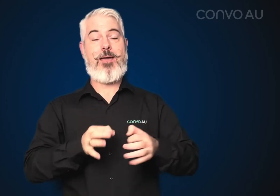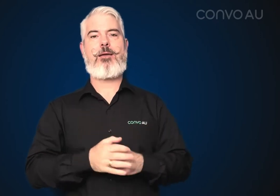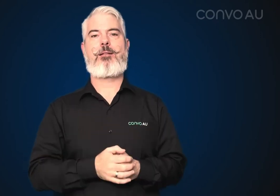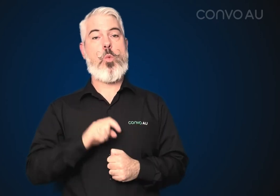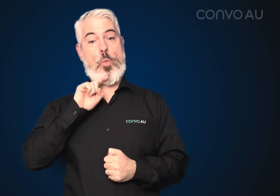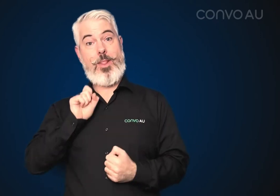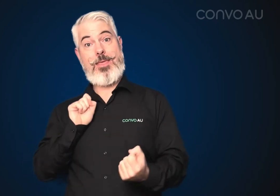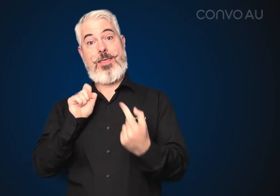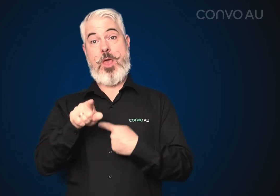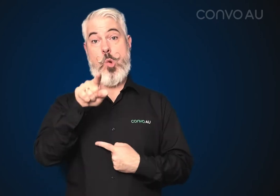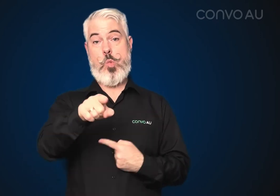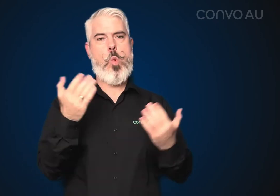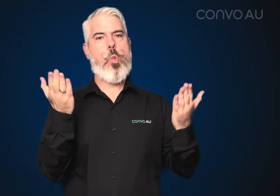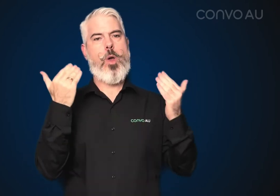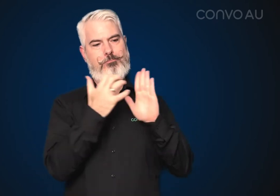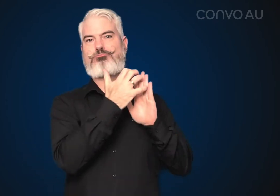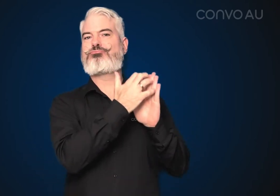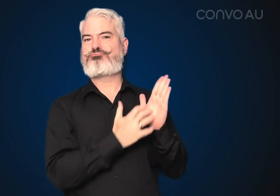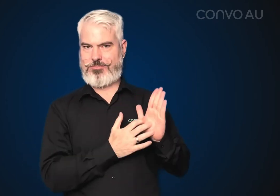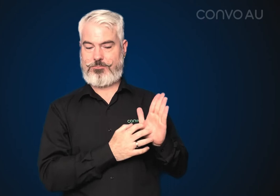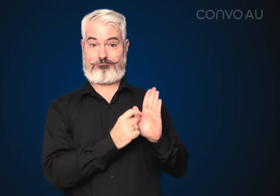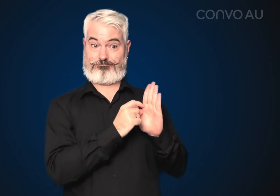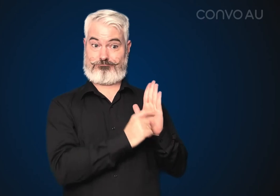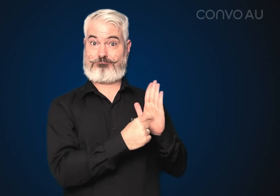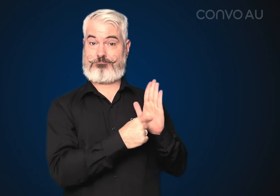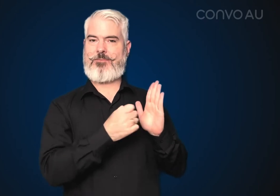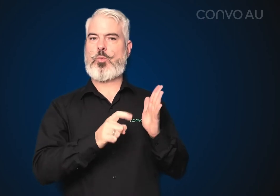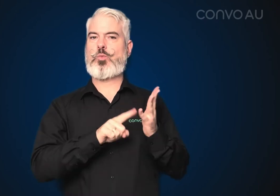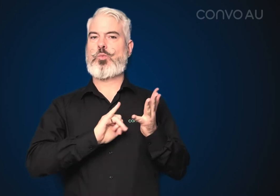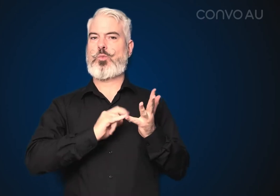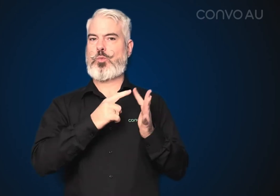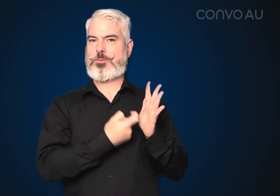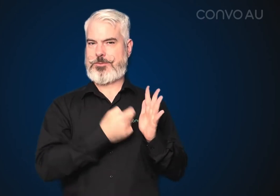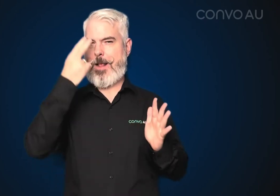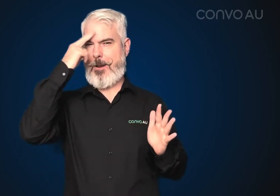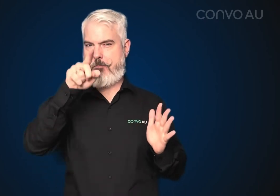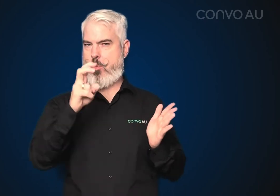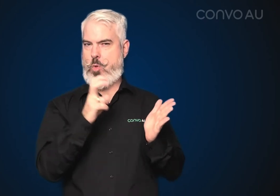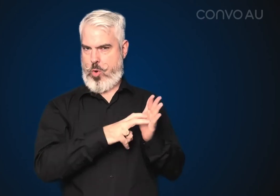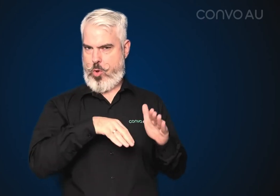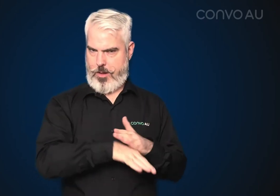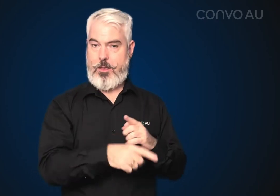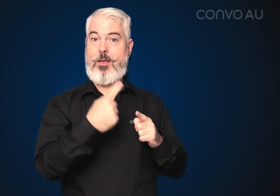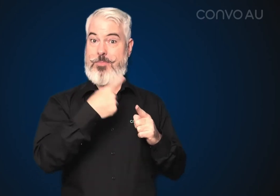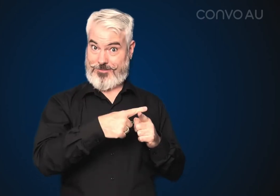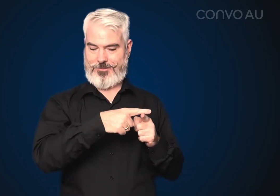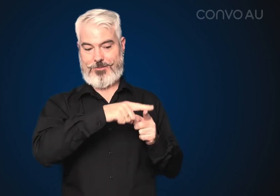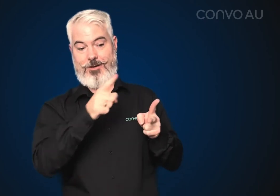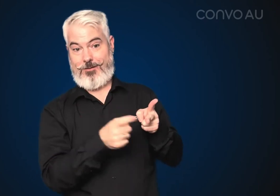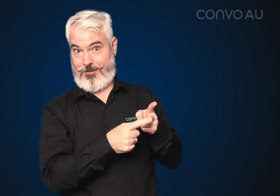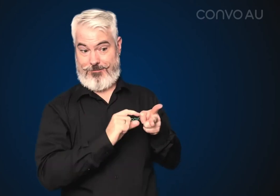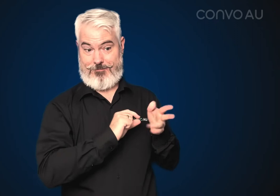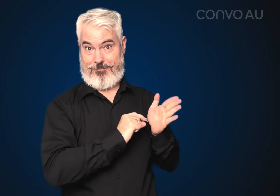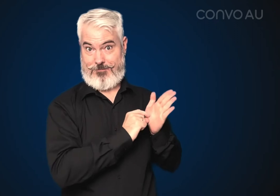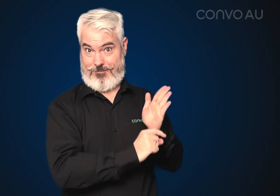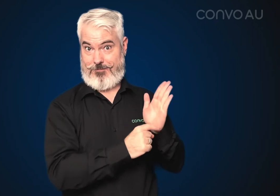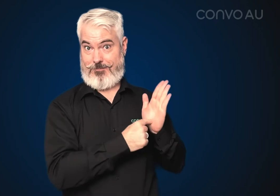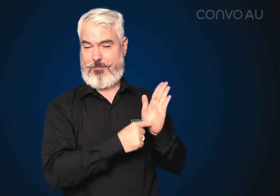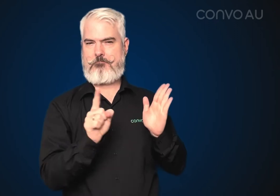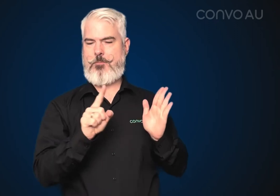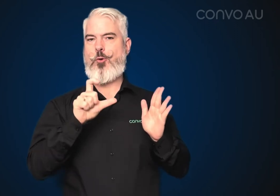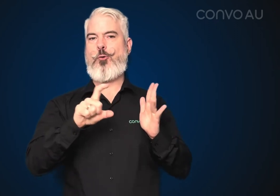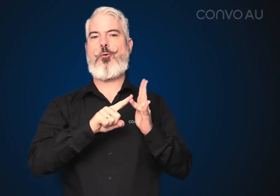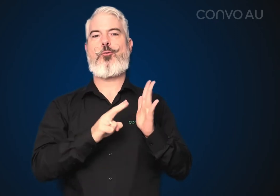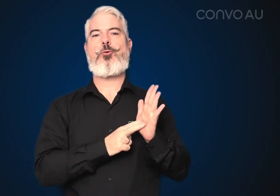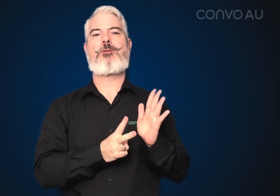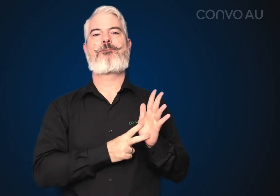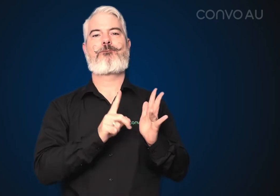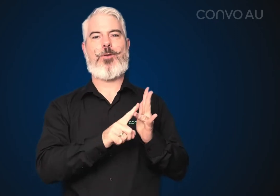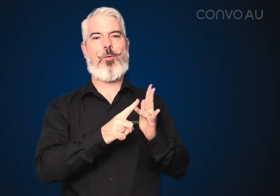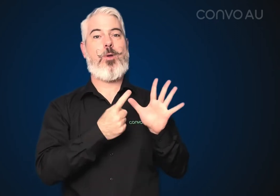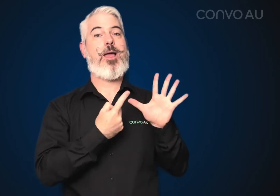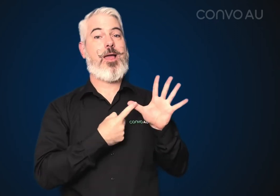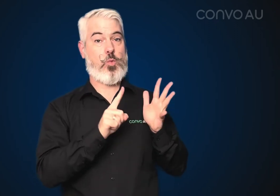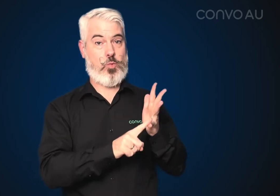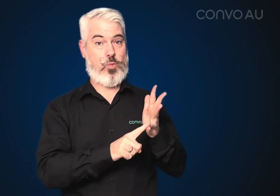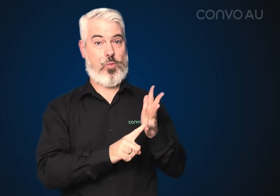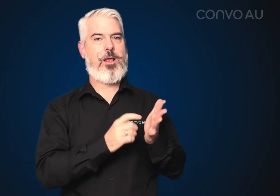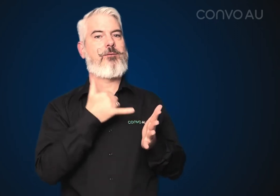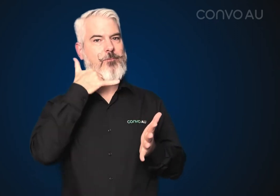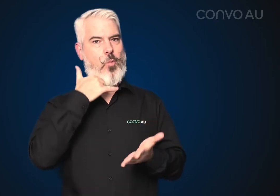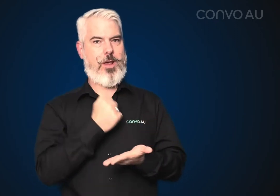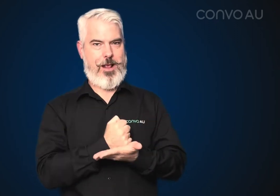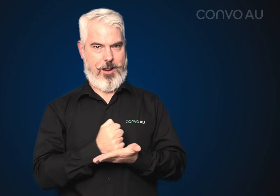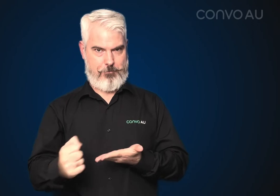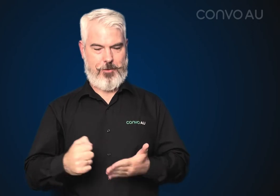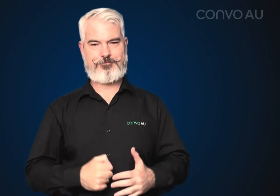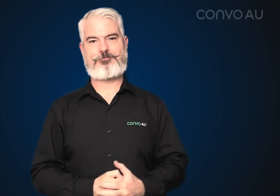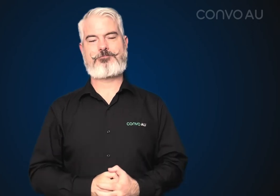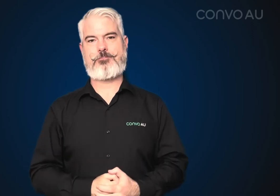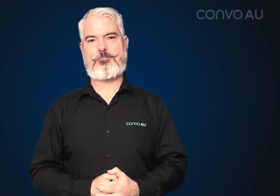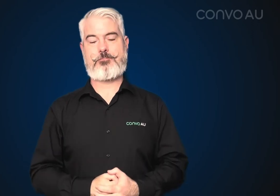we will send you a Welcome email that includes your username and Convo AU phone number.